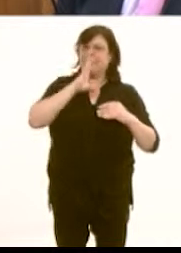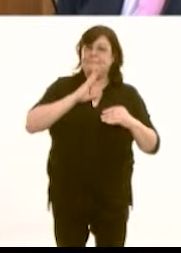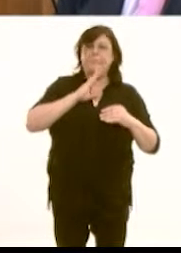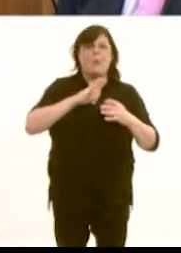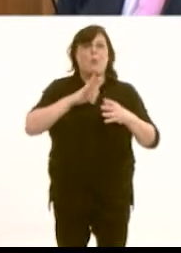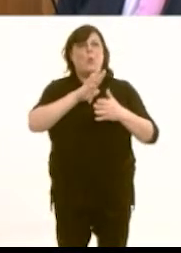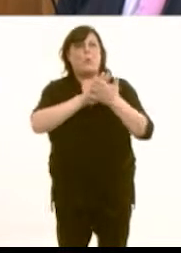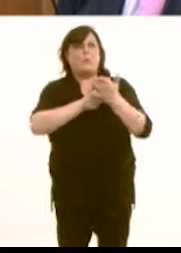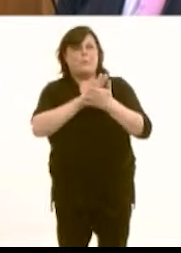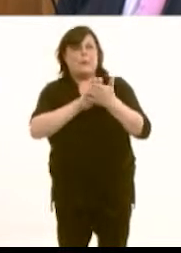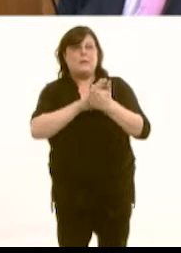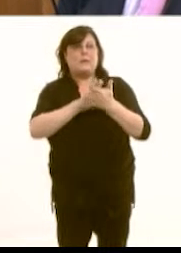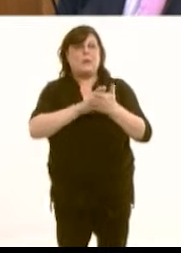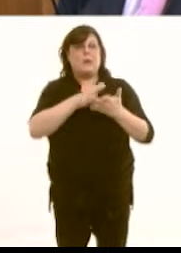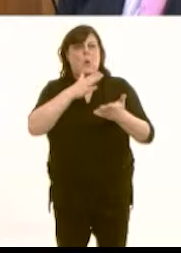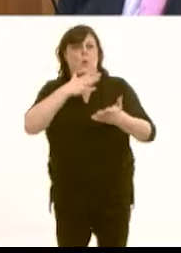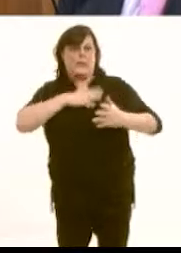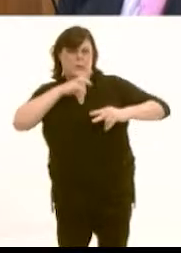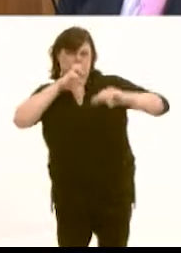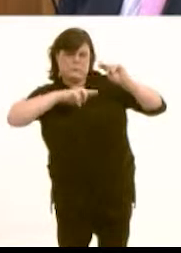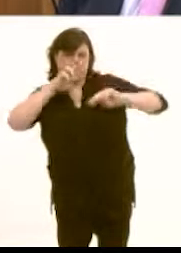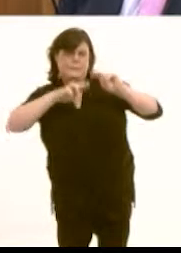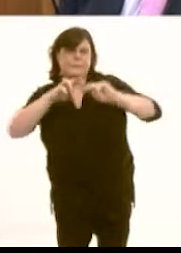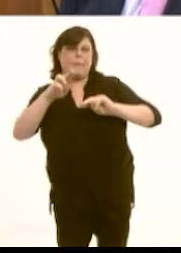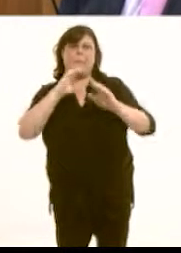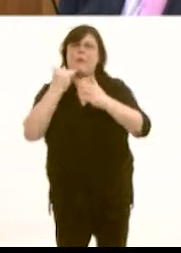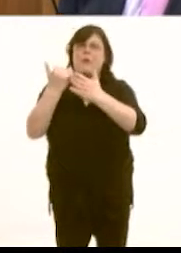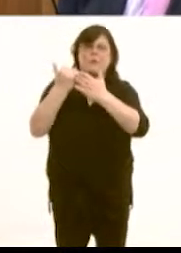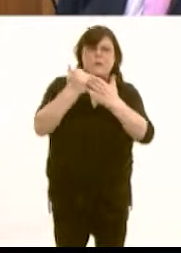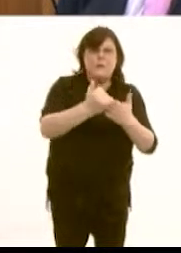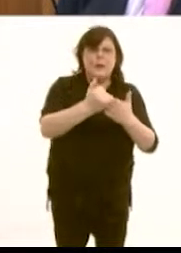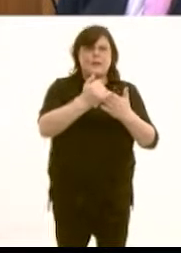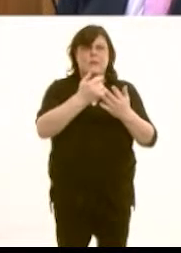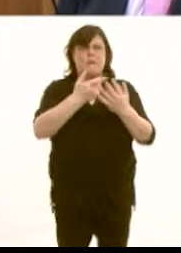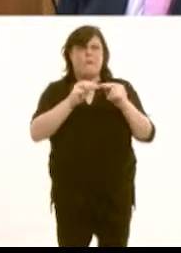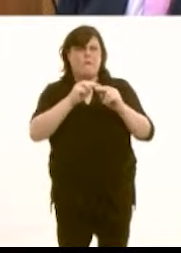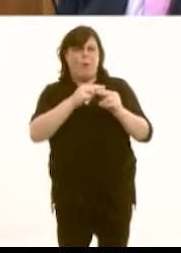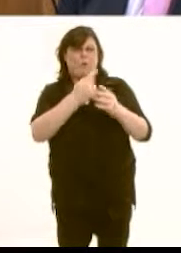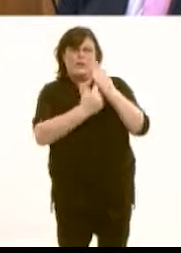care to give his assessment and provide advice on how best to learn from these individual cases.